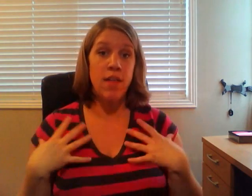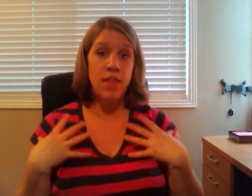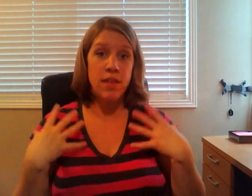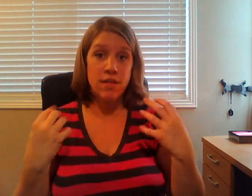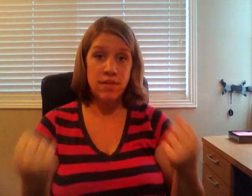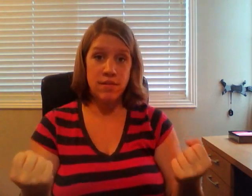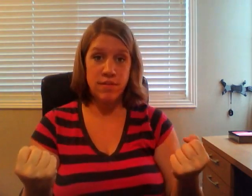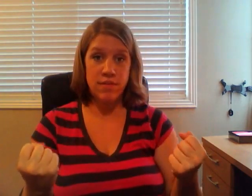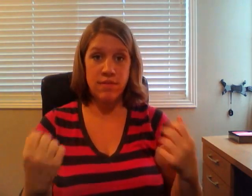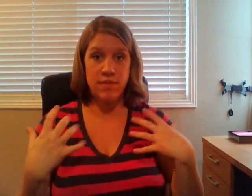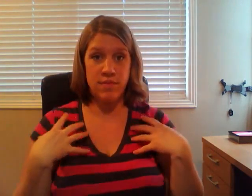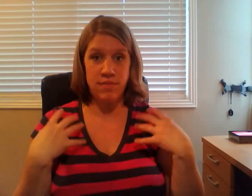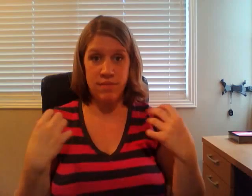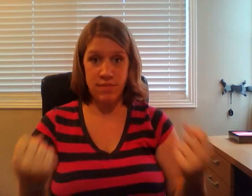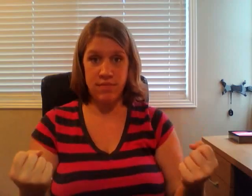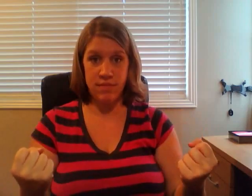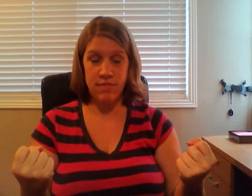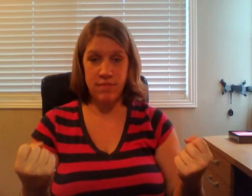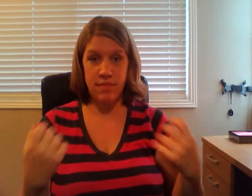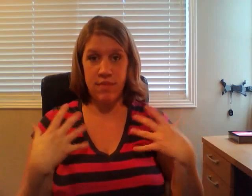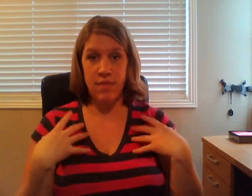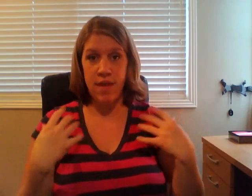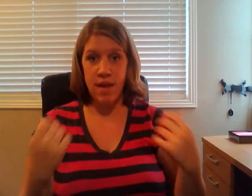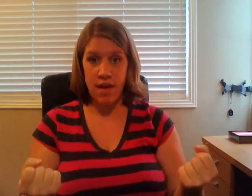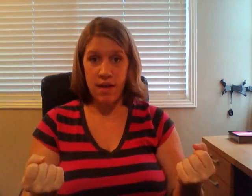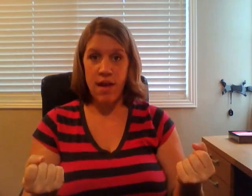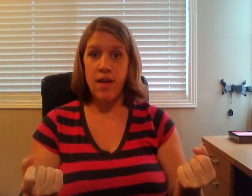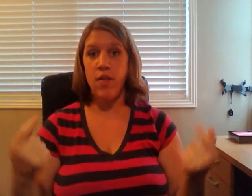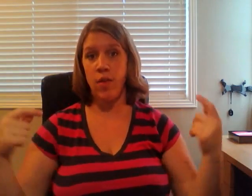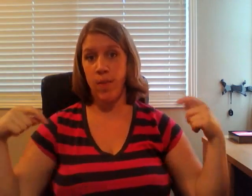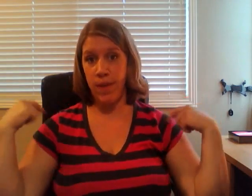Health